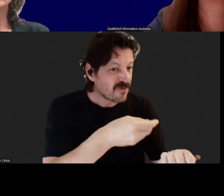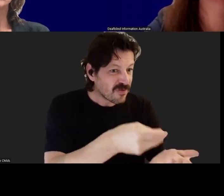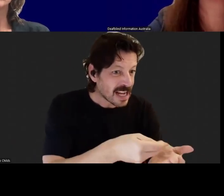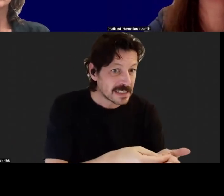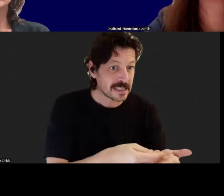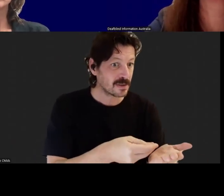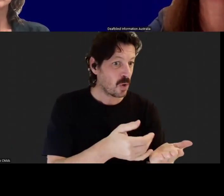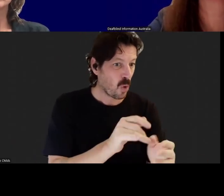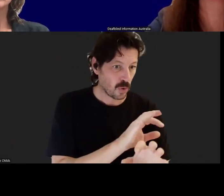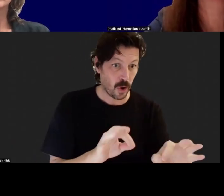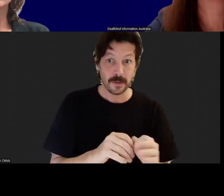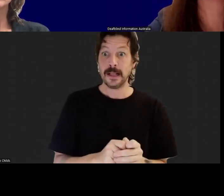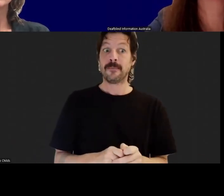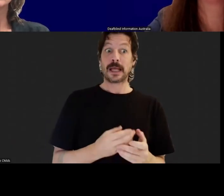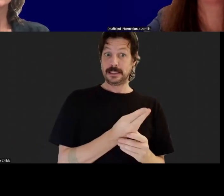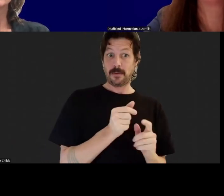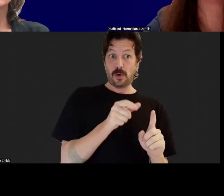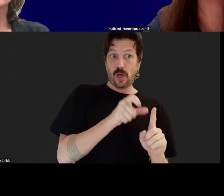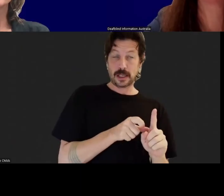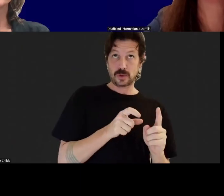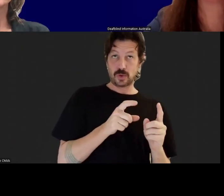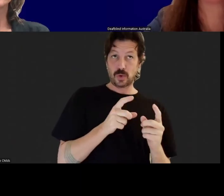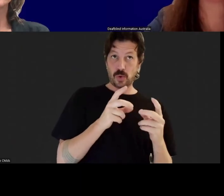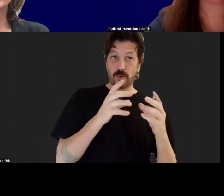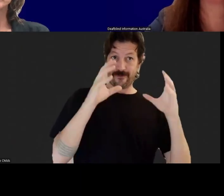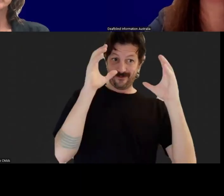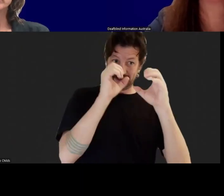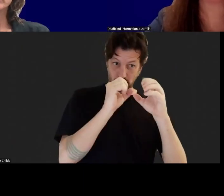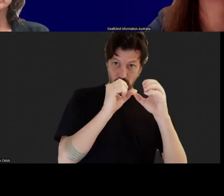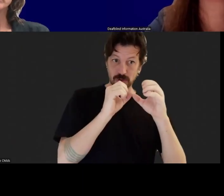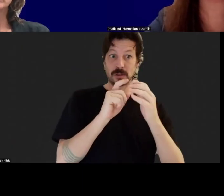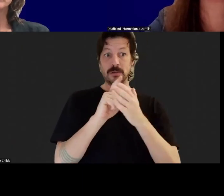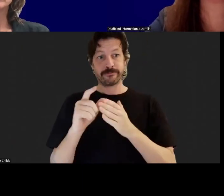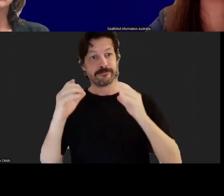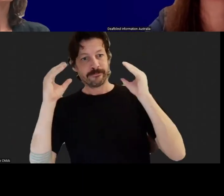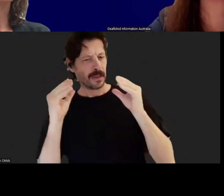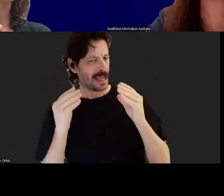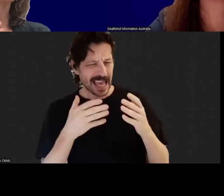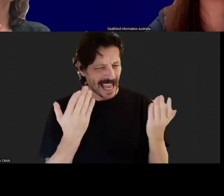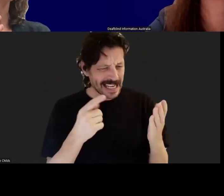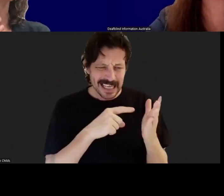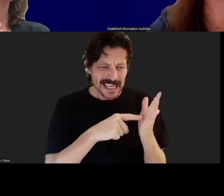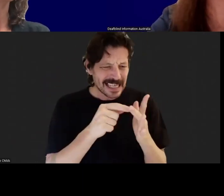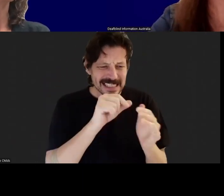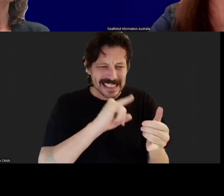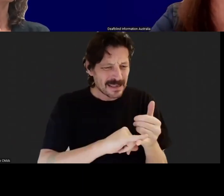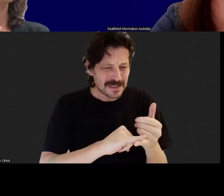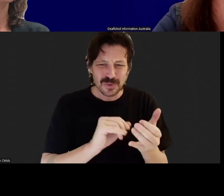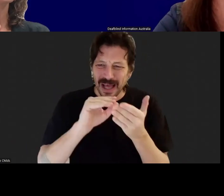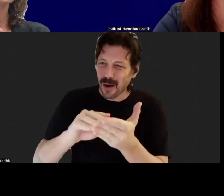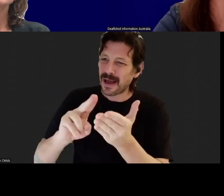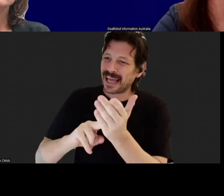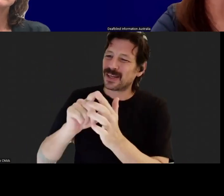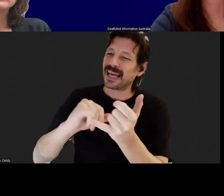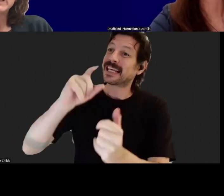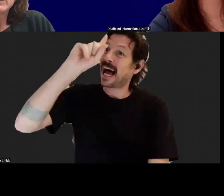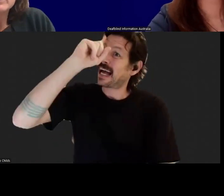development of vision loss, any tips for having the NDIS recognise the dual sensory impairment?